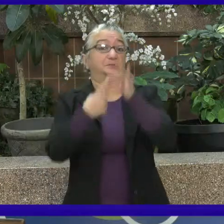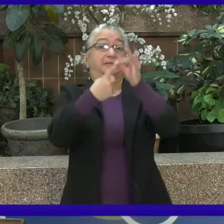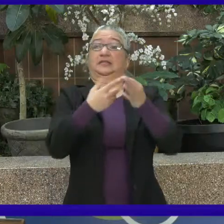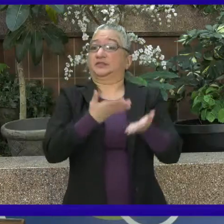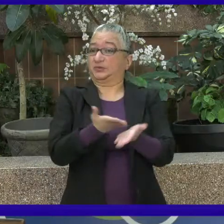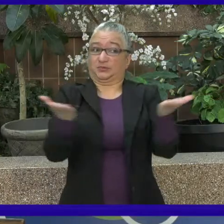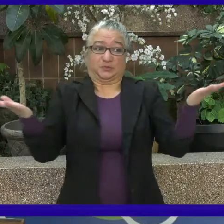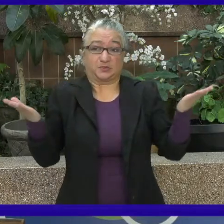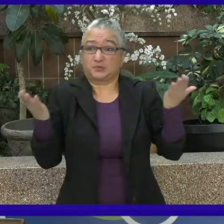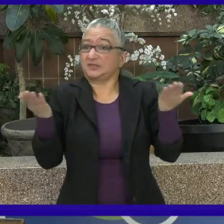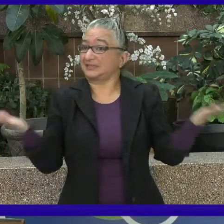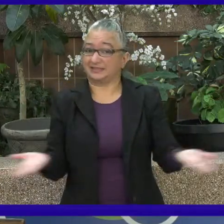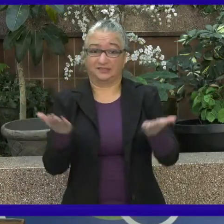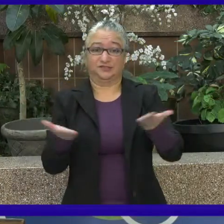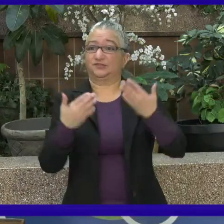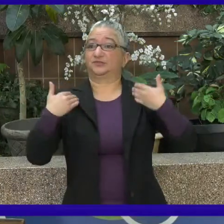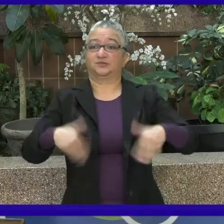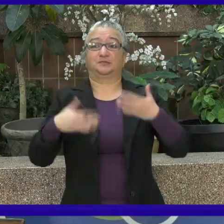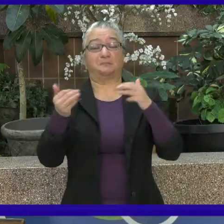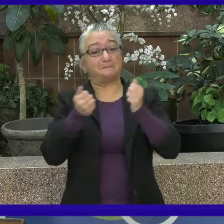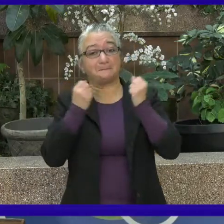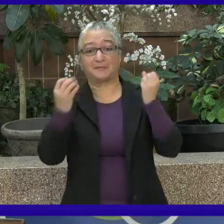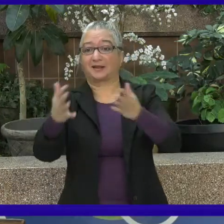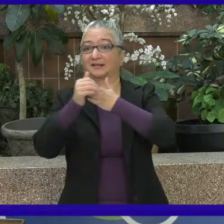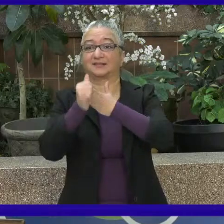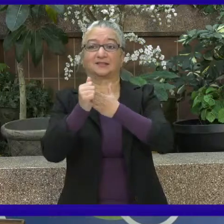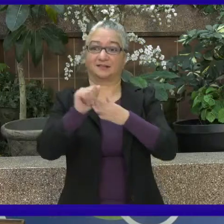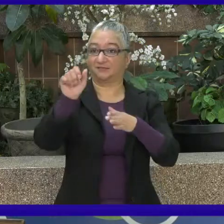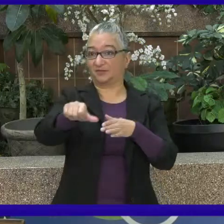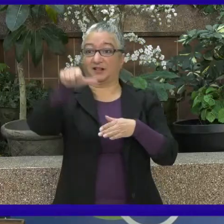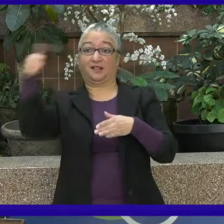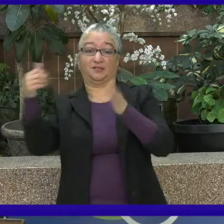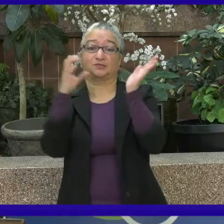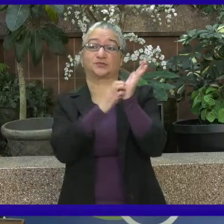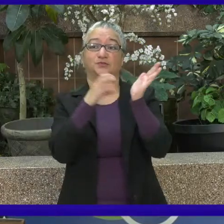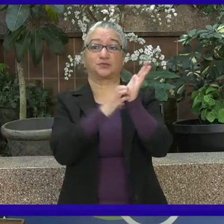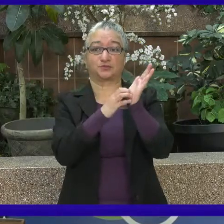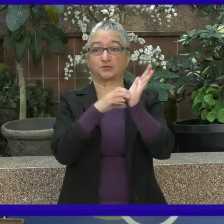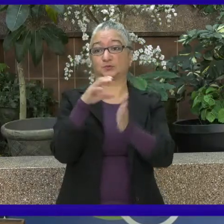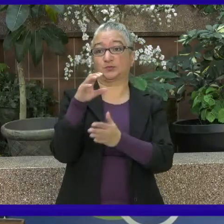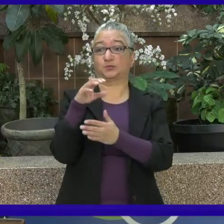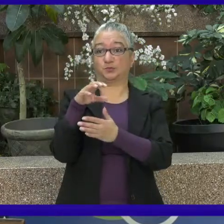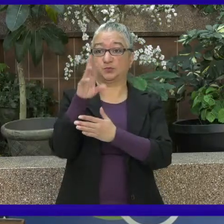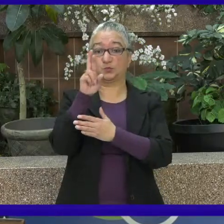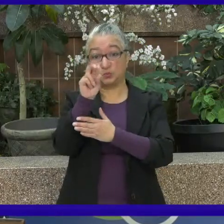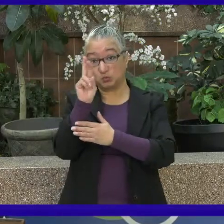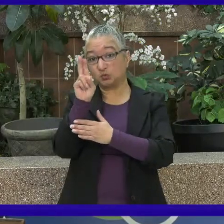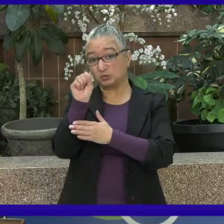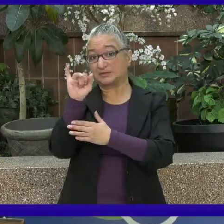and from many others including dr brent rusin marsha anderson melanie mckinnon jazz at wald